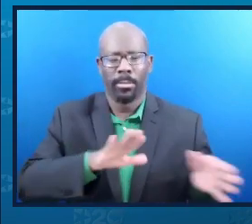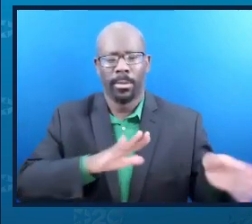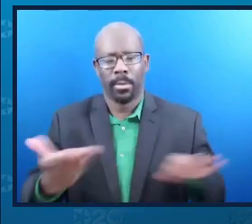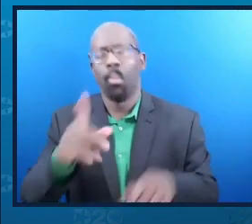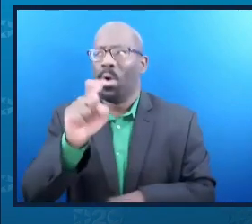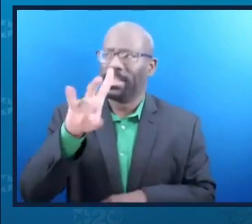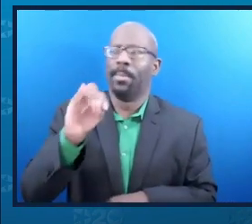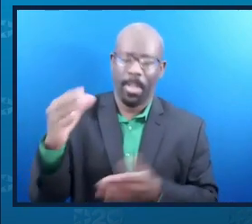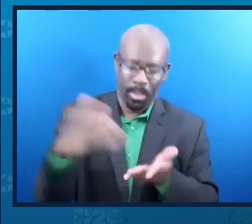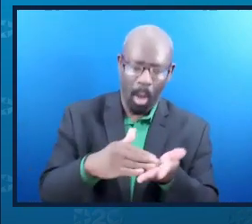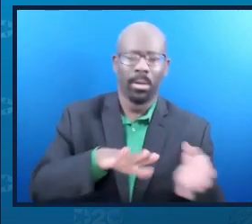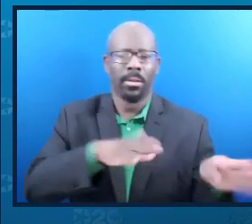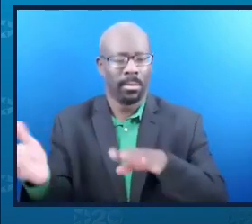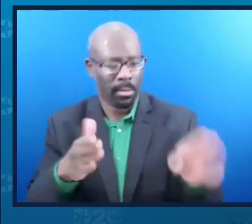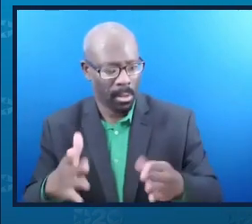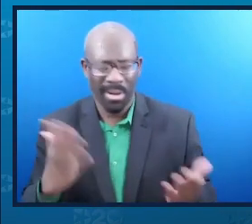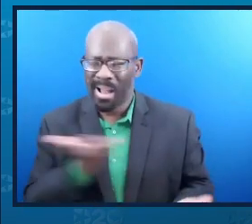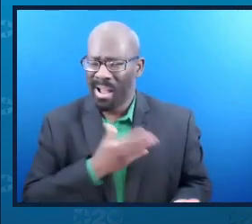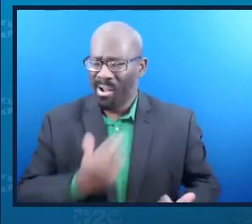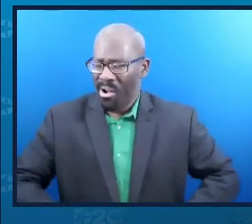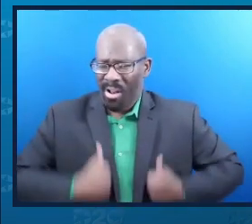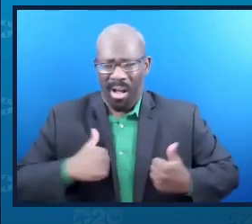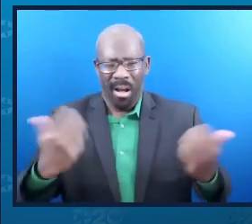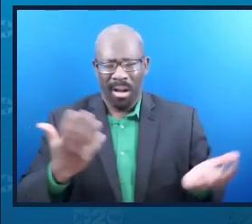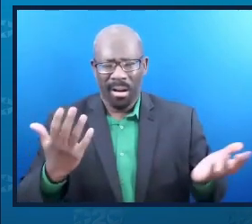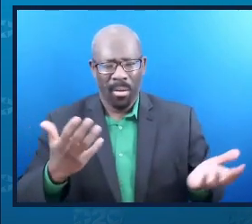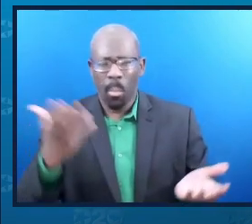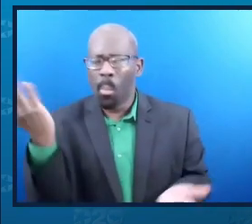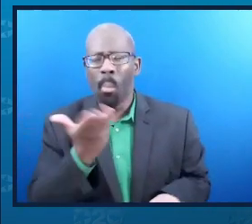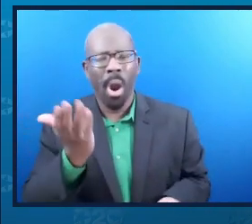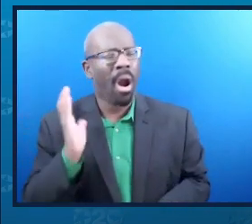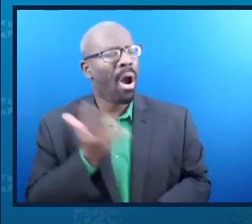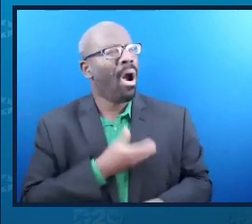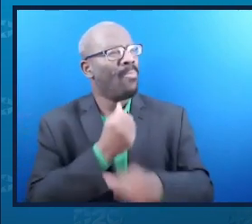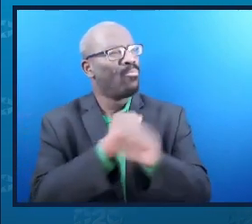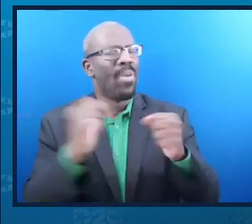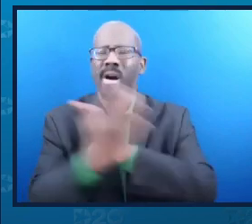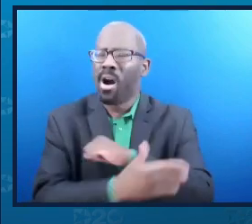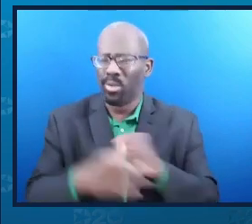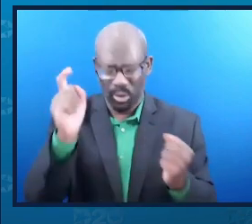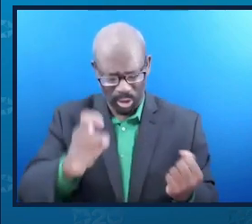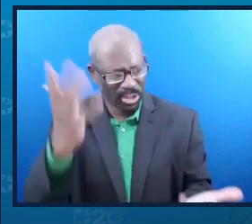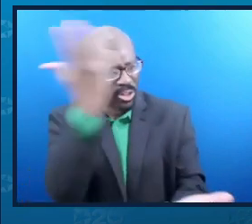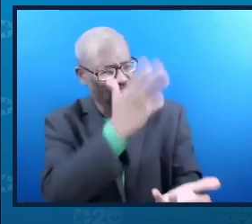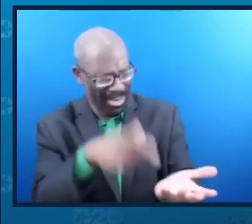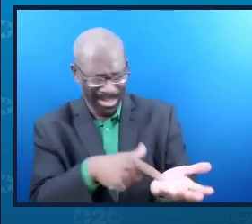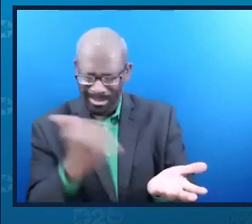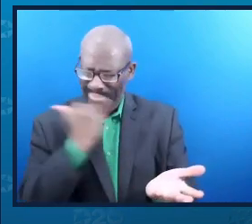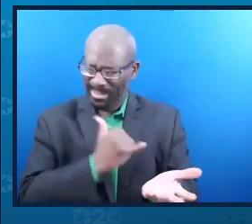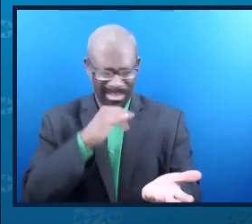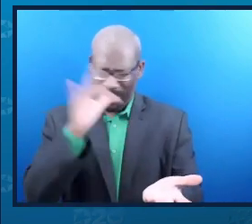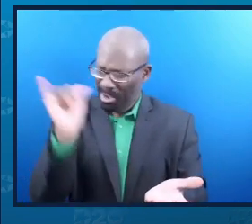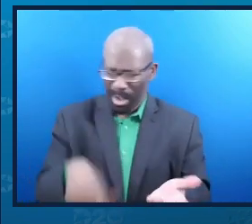LIVELIHOODS AND THE LIFE OF OUR DEMOCRACY. AND WHO IS STANDING IN THE WAY?